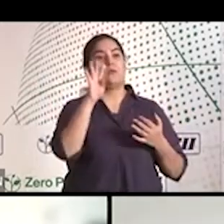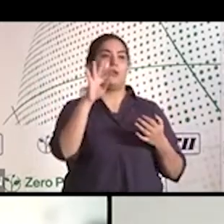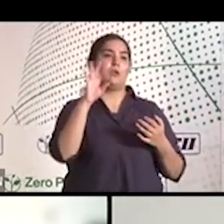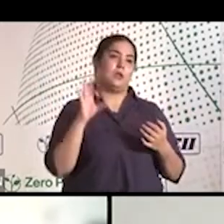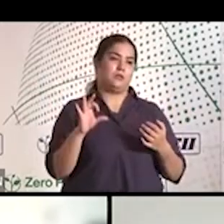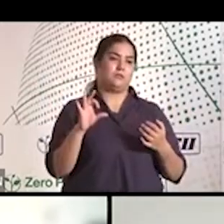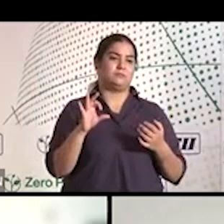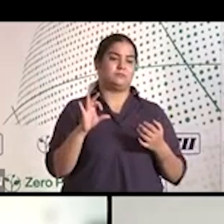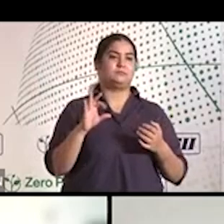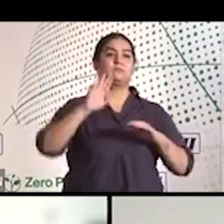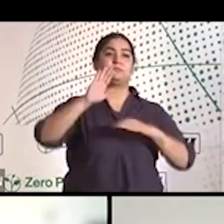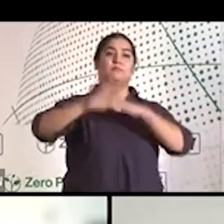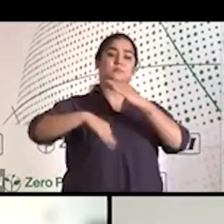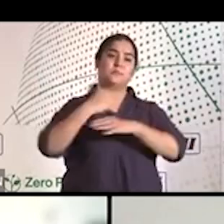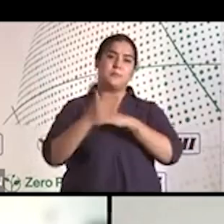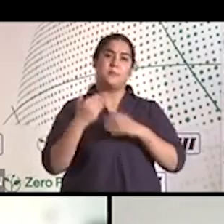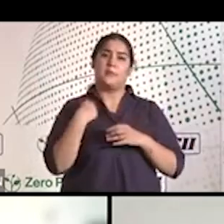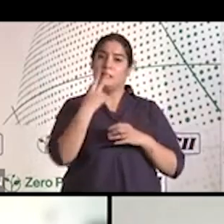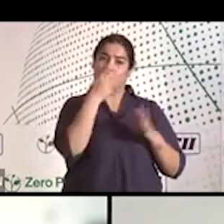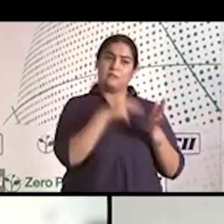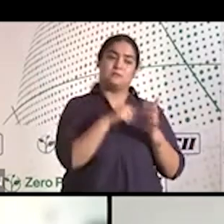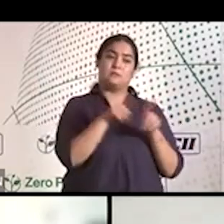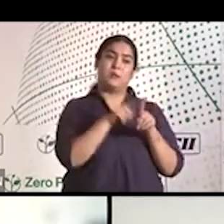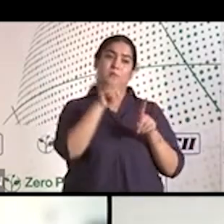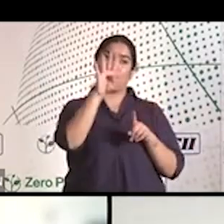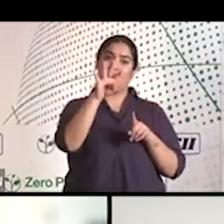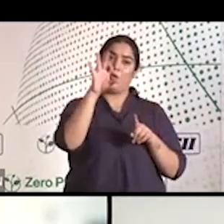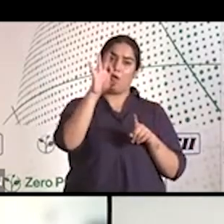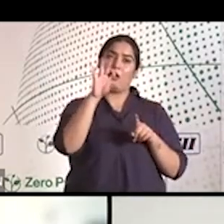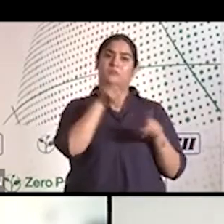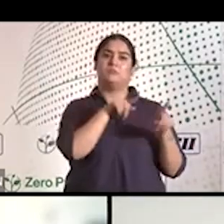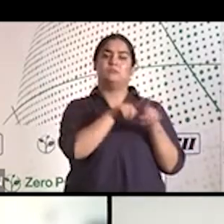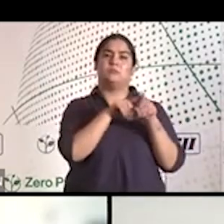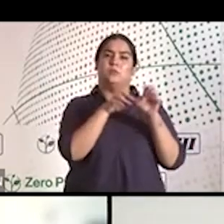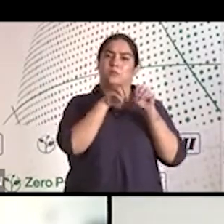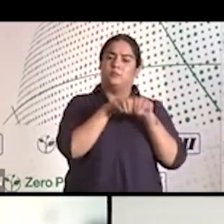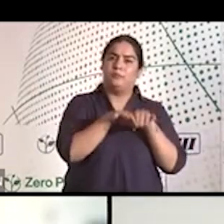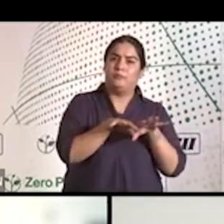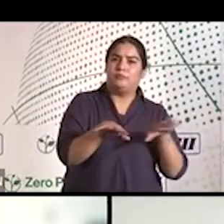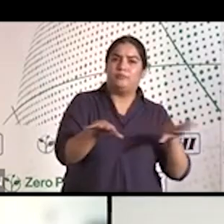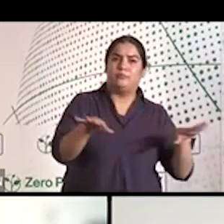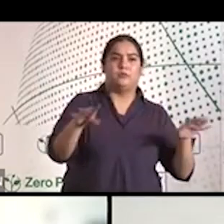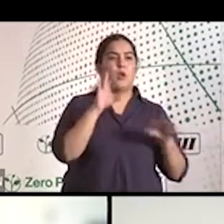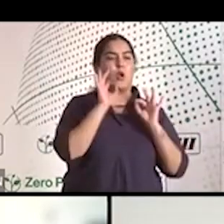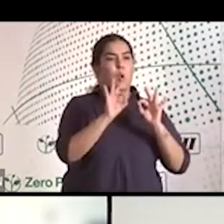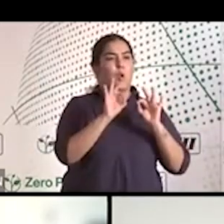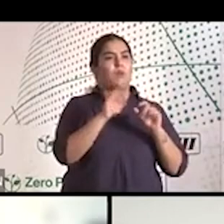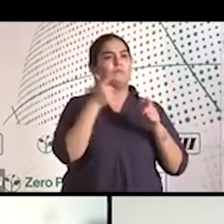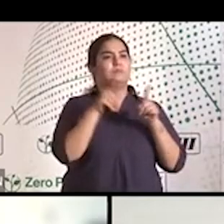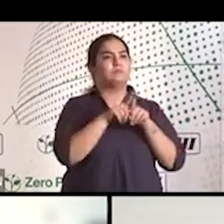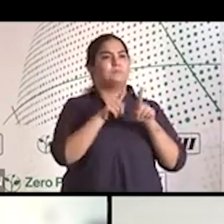coincidentally, this 49 people delivered very good results, very good results.